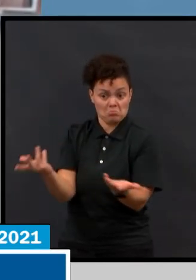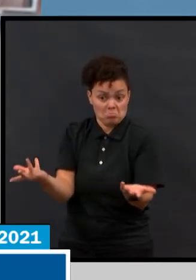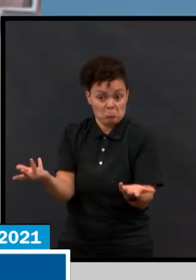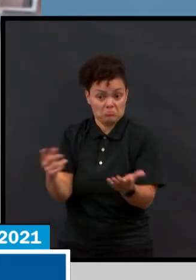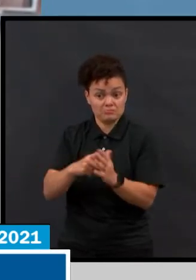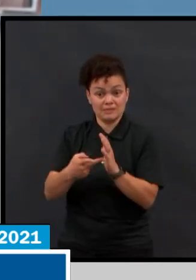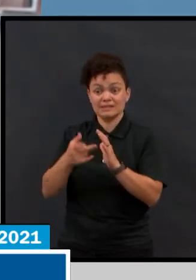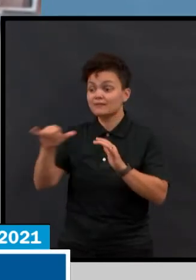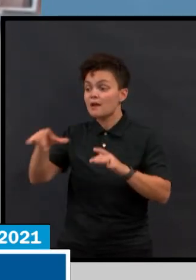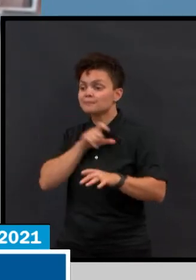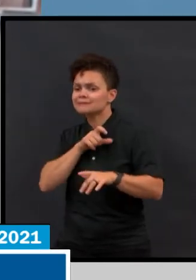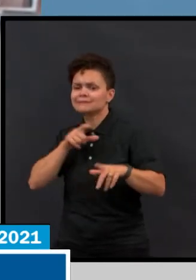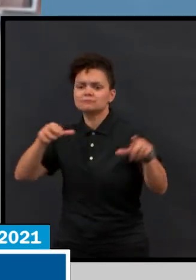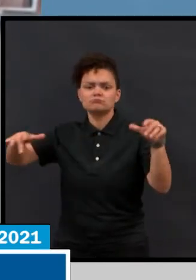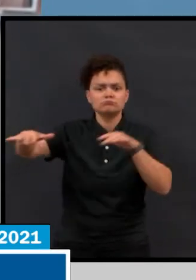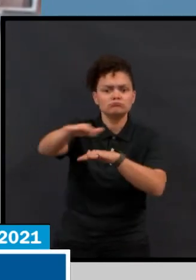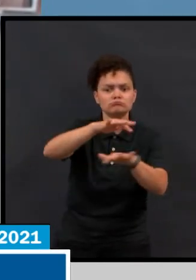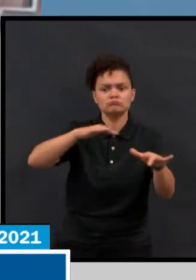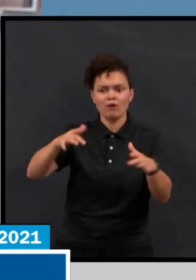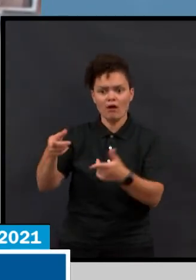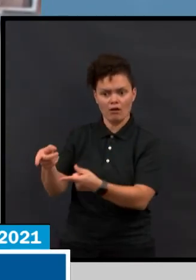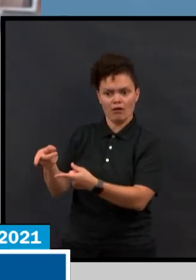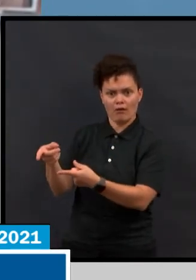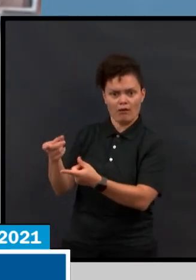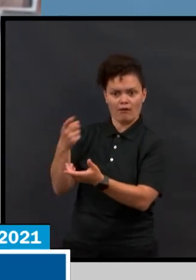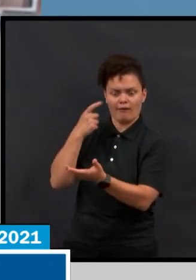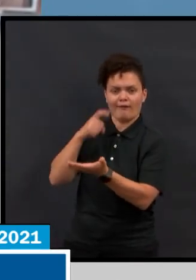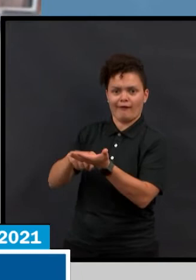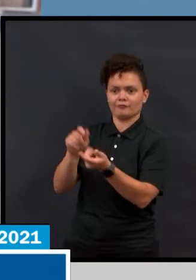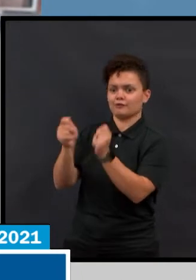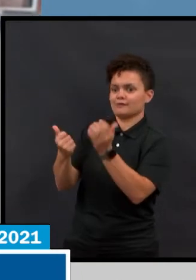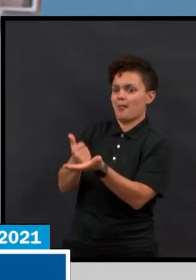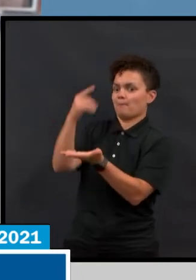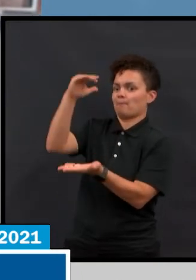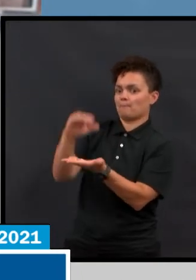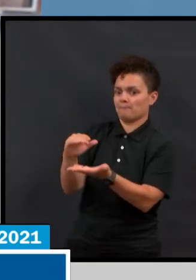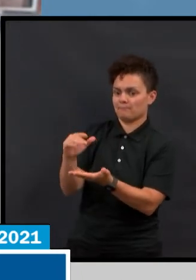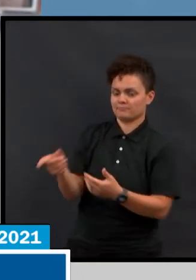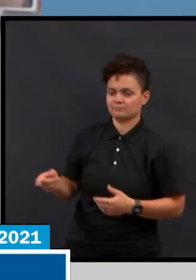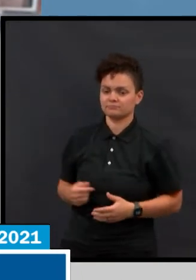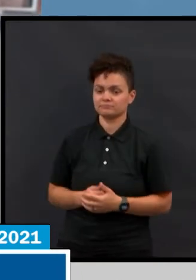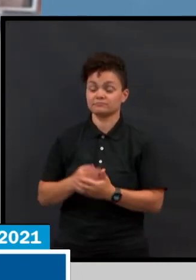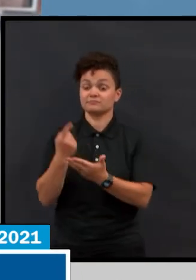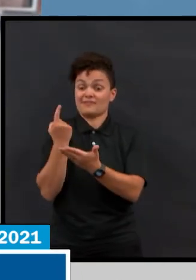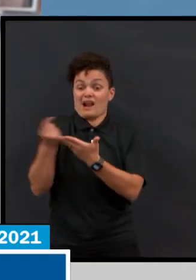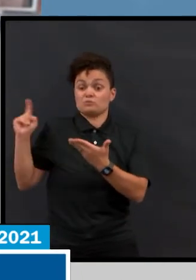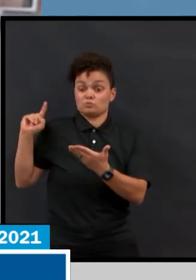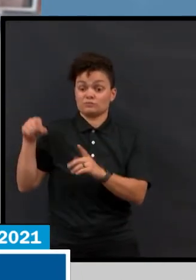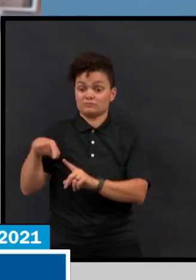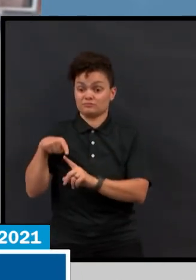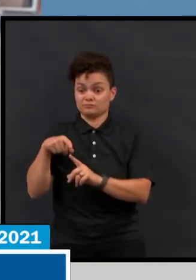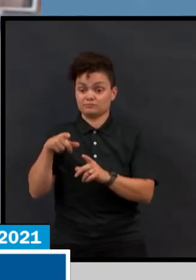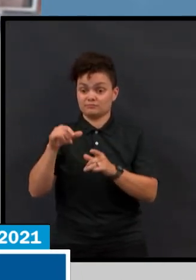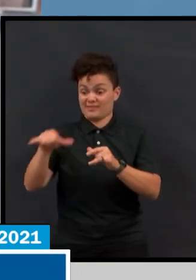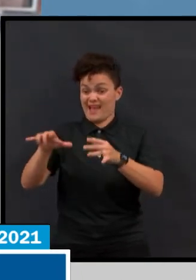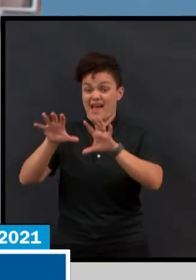kudos about a week ago that team on patrol in that hot spot area saw a suspicious vehicle when they